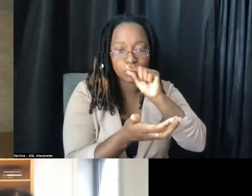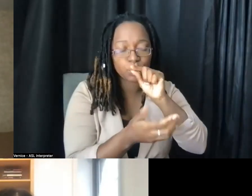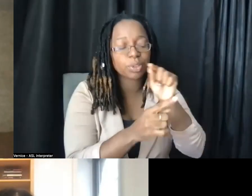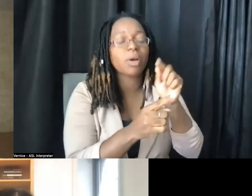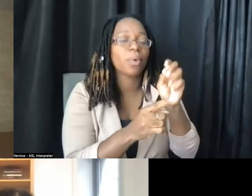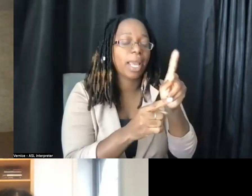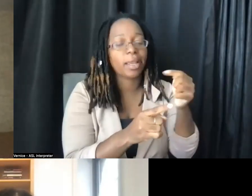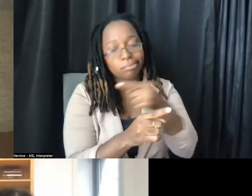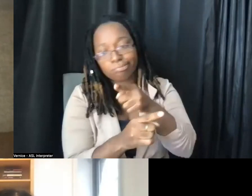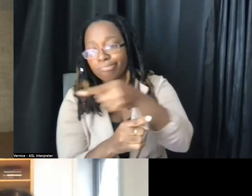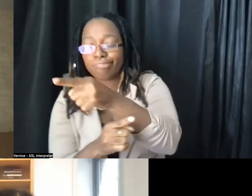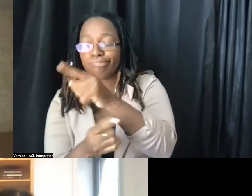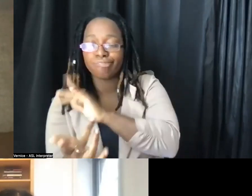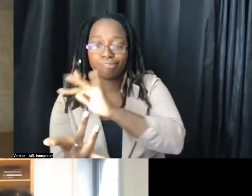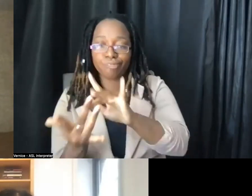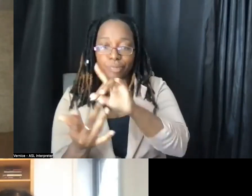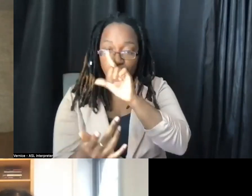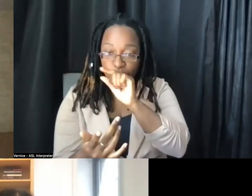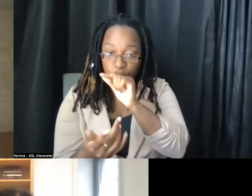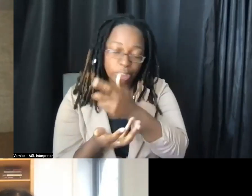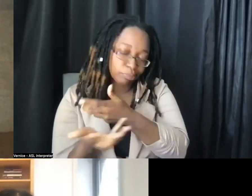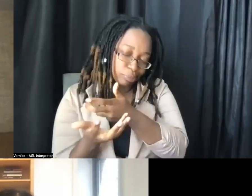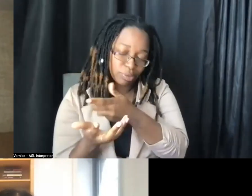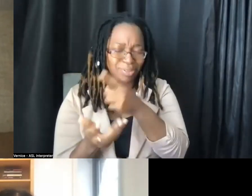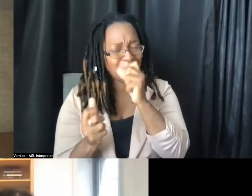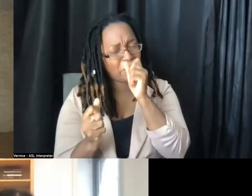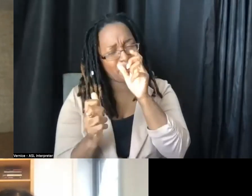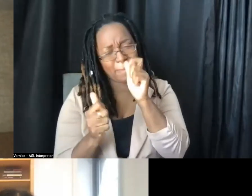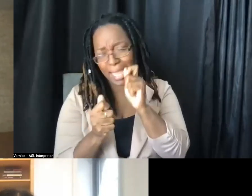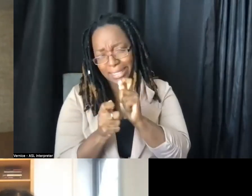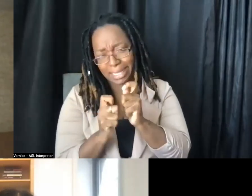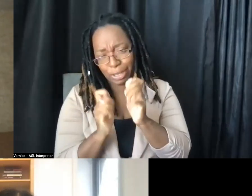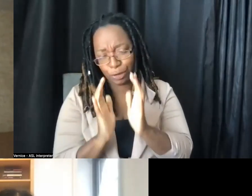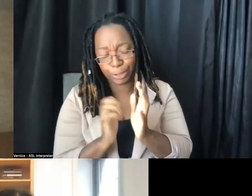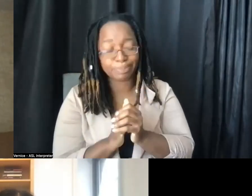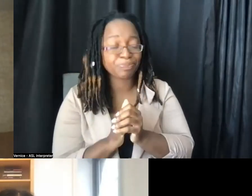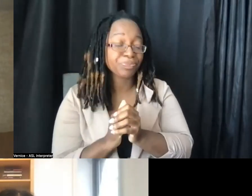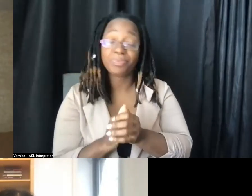can interact with her was through Twitter. Her name is Jess (unknown name), an amazing editor.